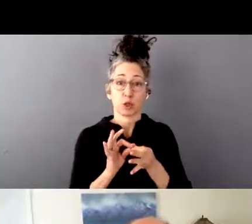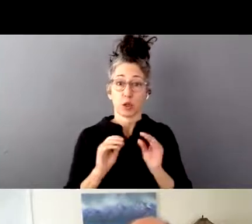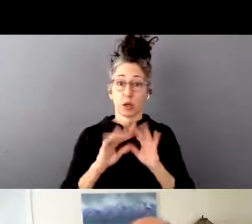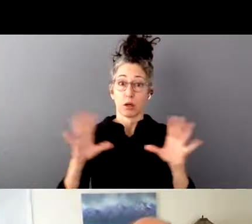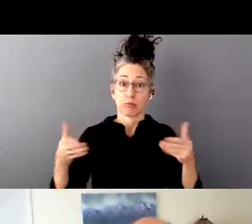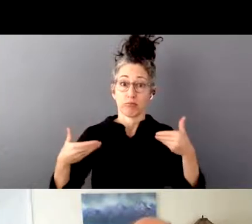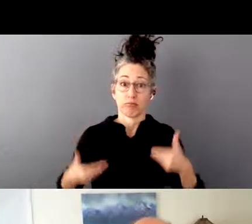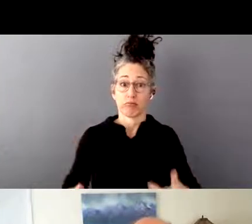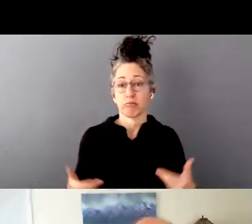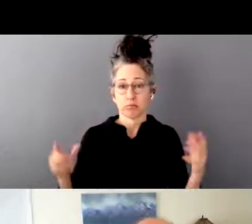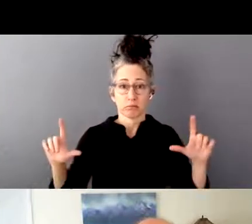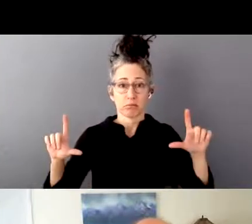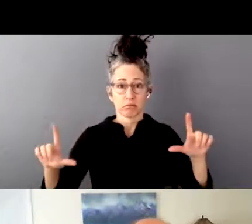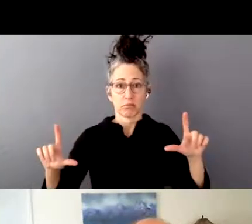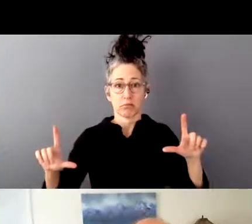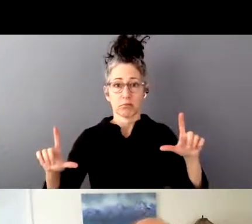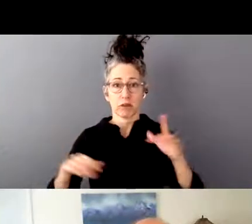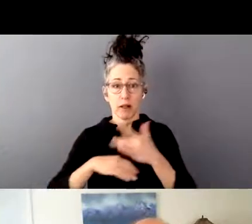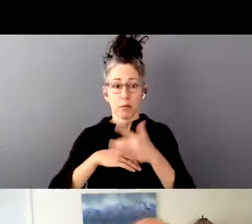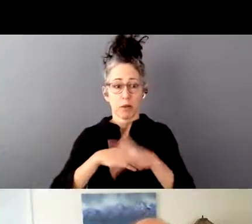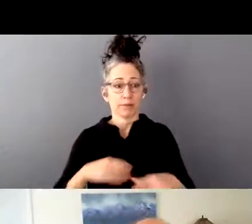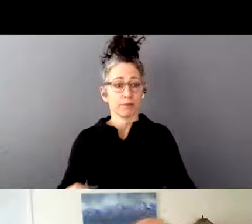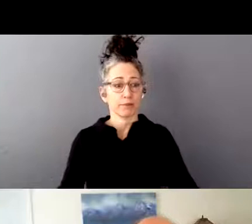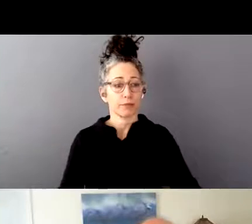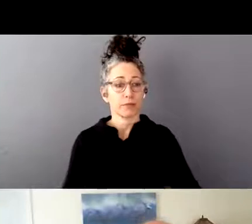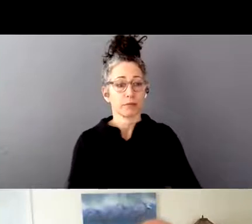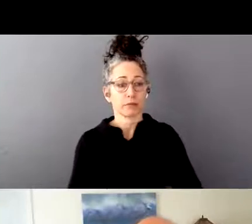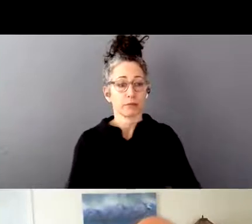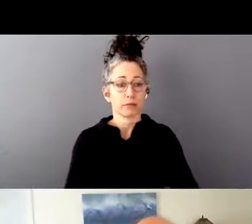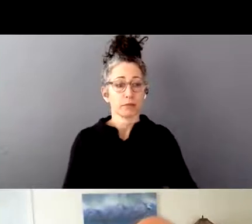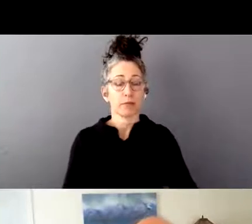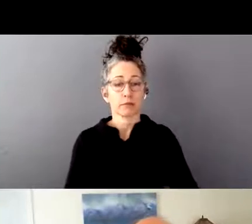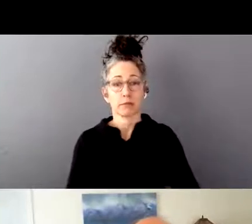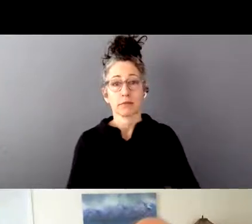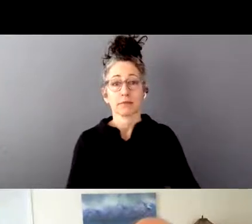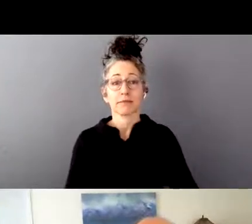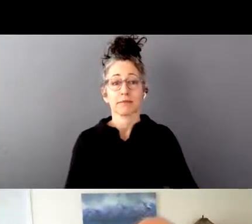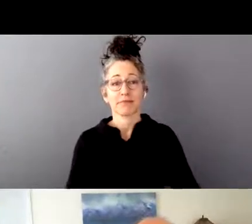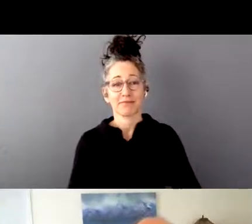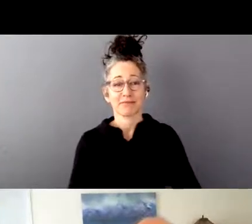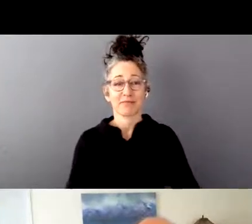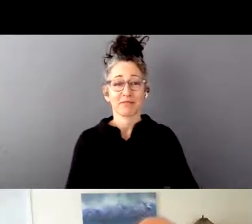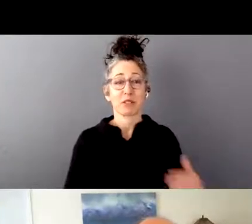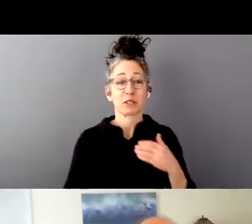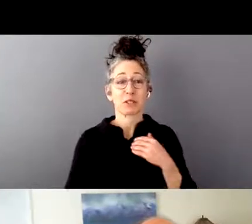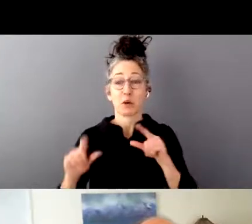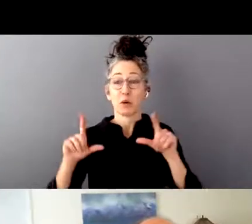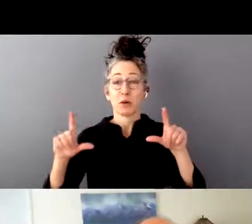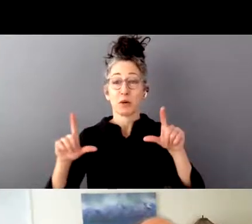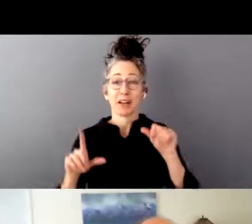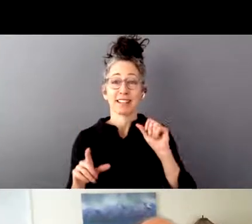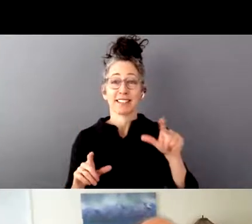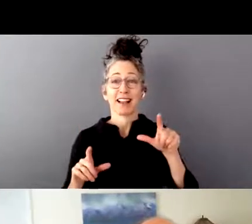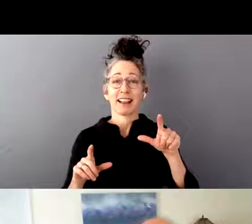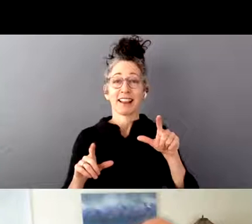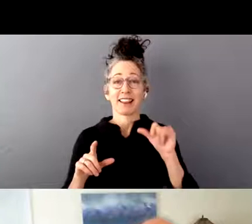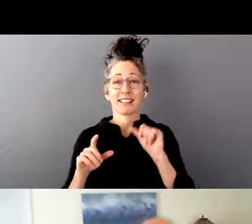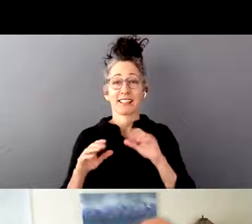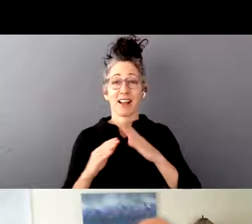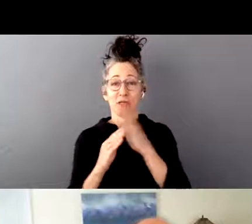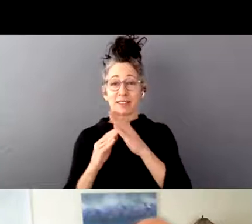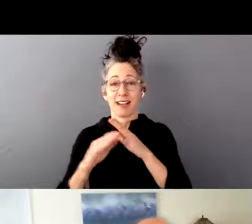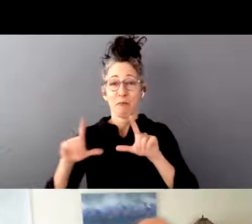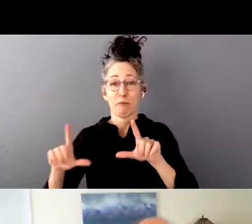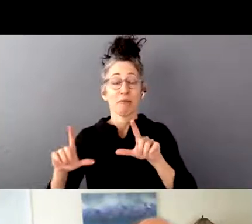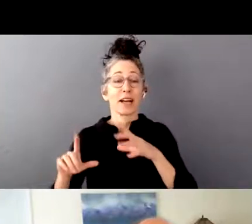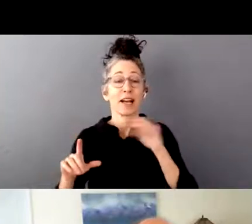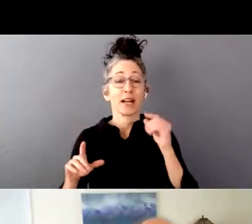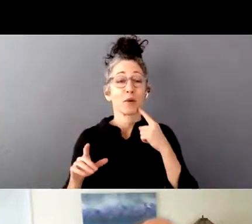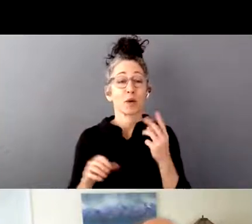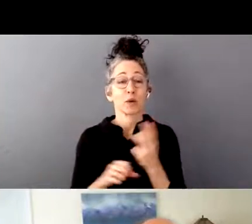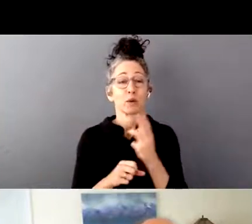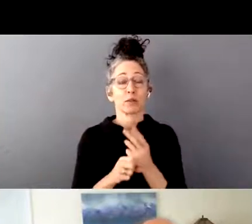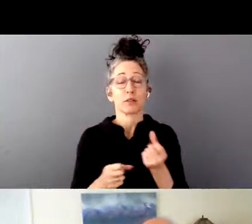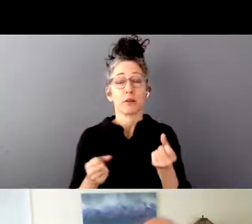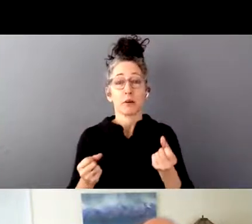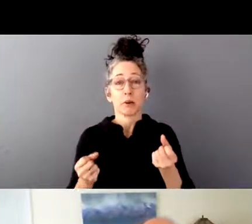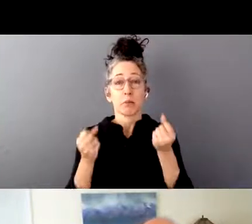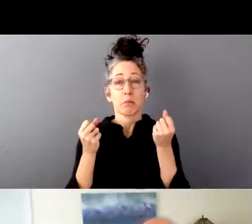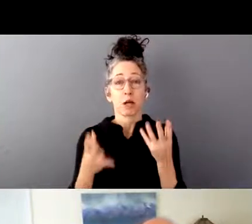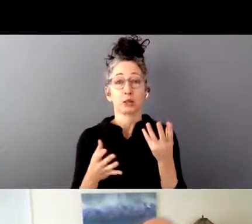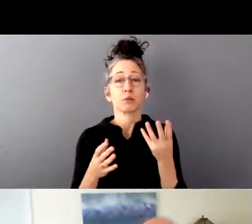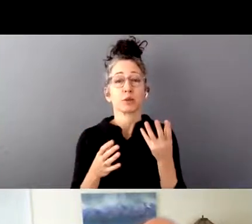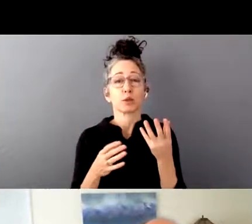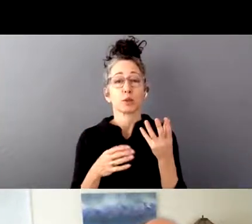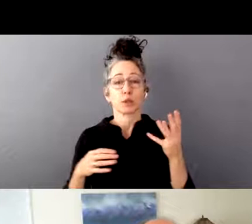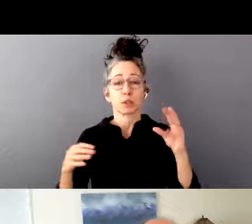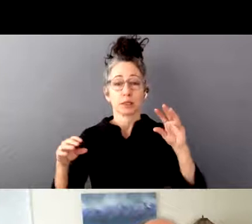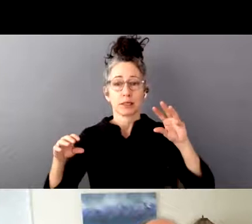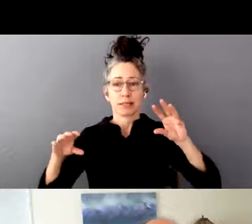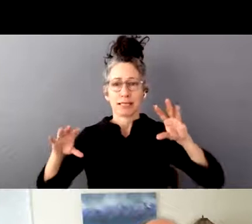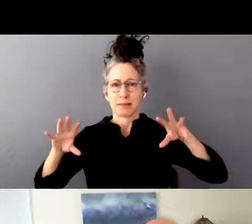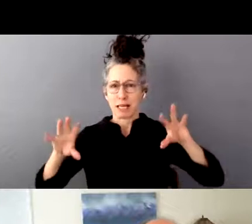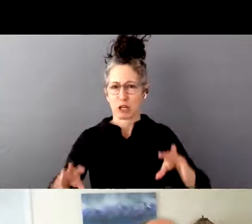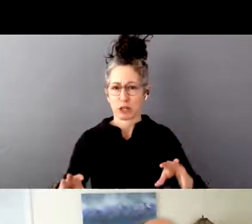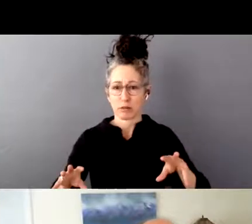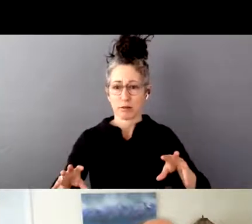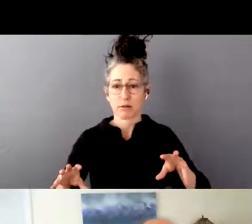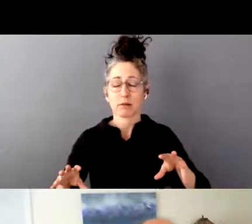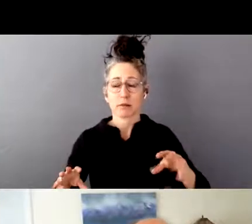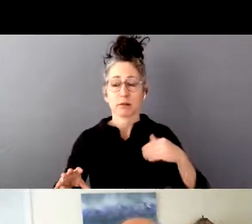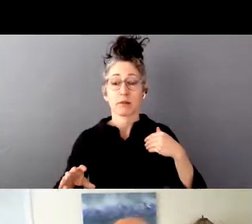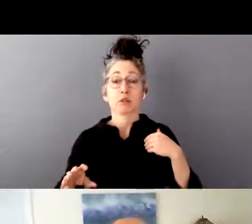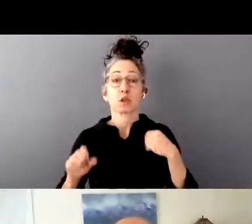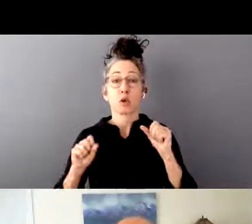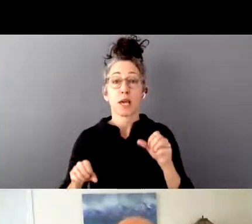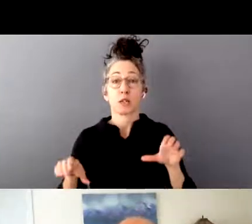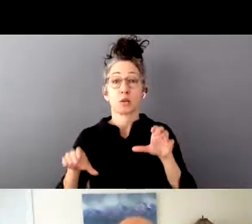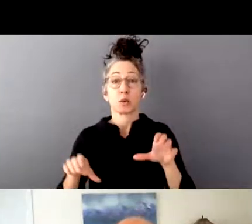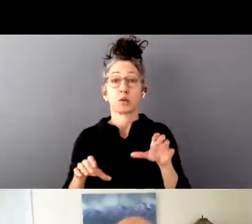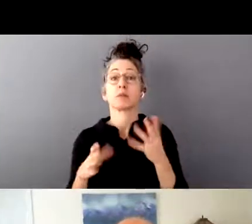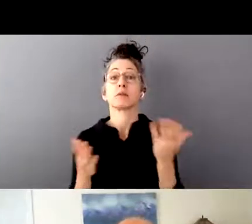We spotlighted the ASL so they're on the top. We've also, for folks who would like to use multiple, see multiple speakers alongside, under "options" you can do a side-by-side mode, which allows you to see multiple presenters as well as the screen.